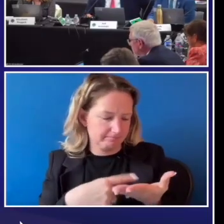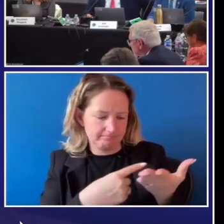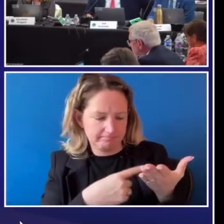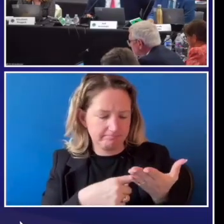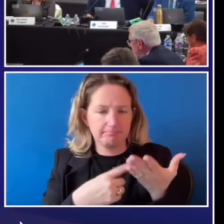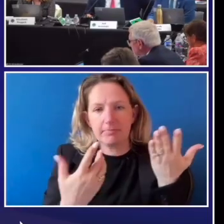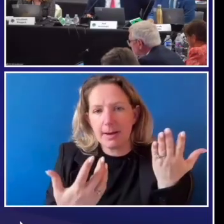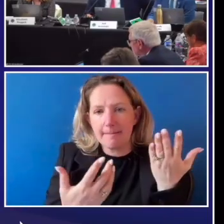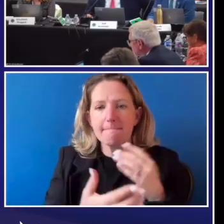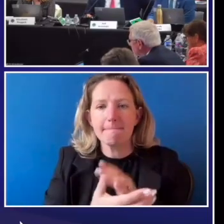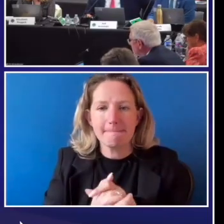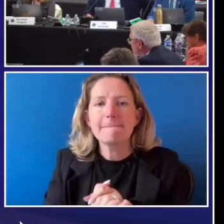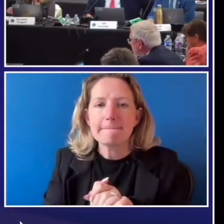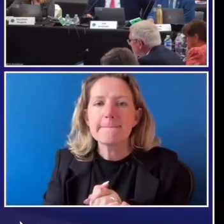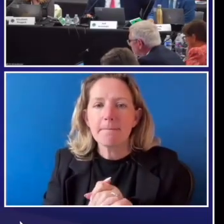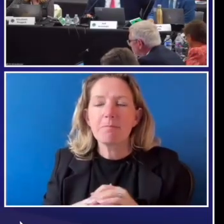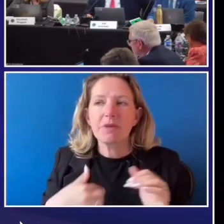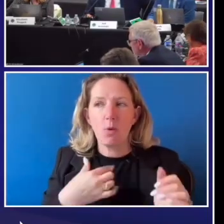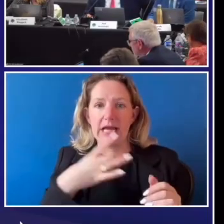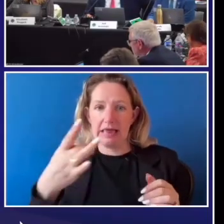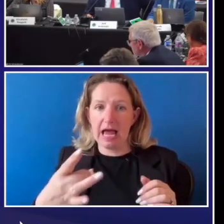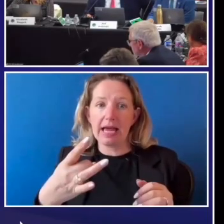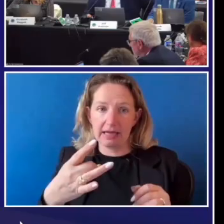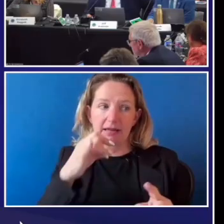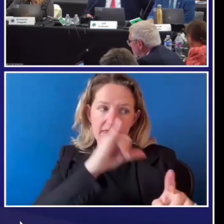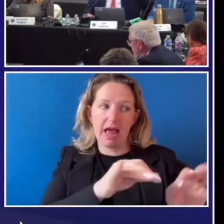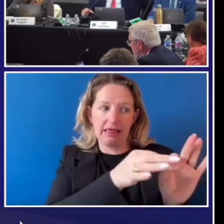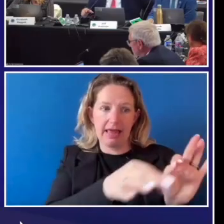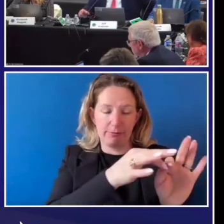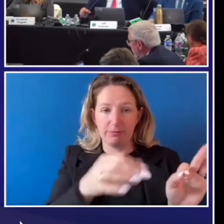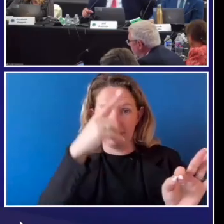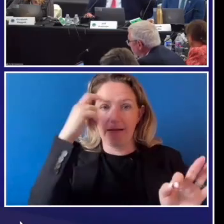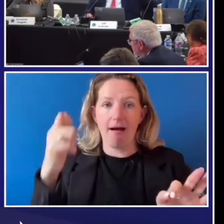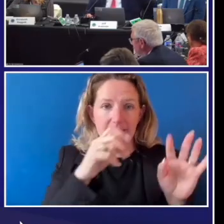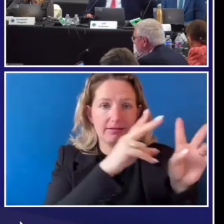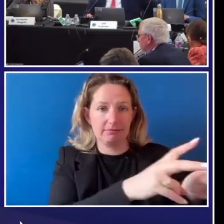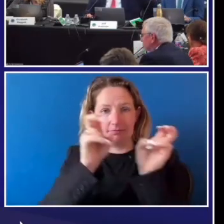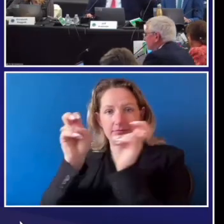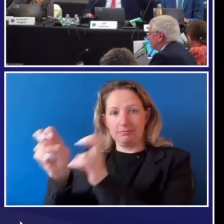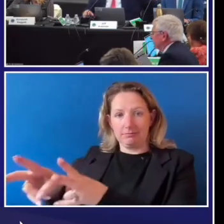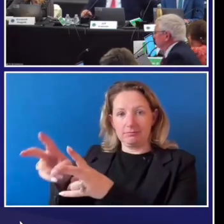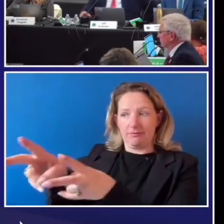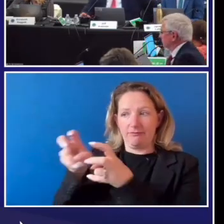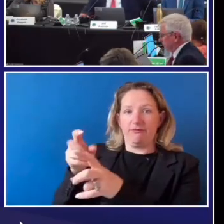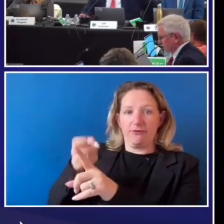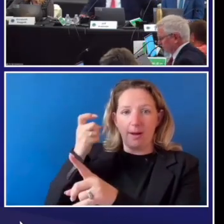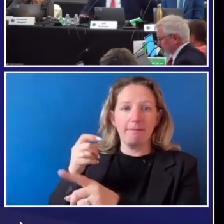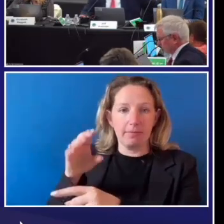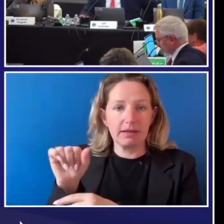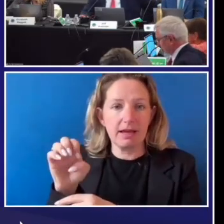We like it because it mirrors case law. So. Thank you all. I'm going over to Jennifer and then to Siri.